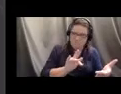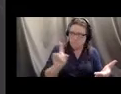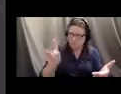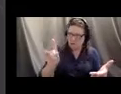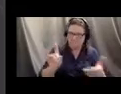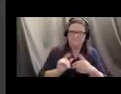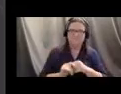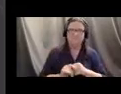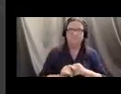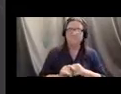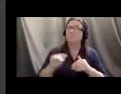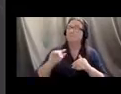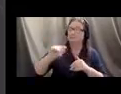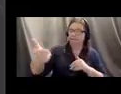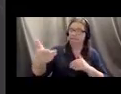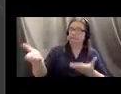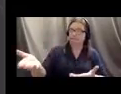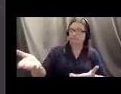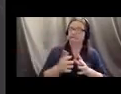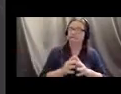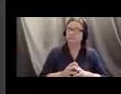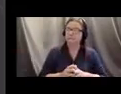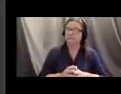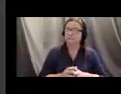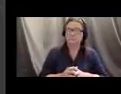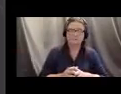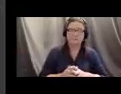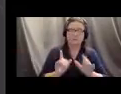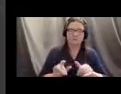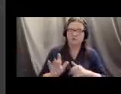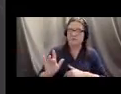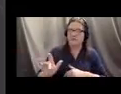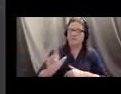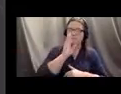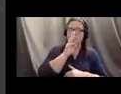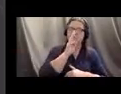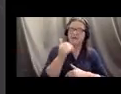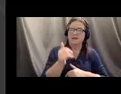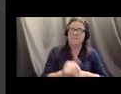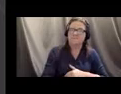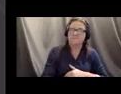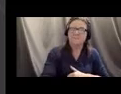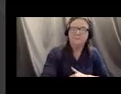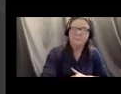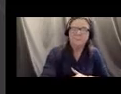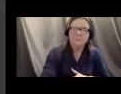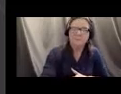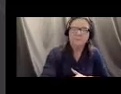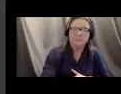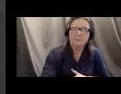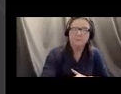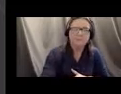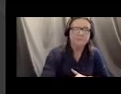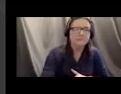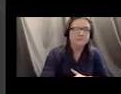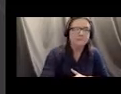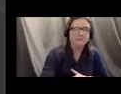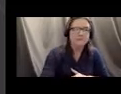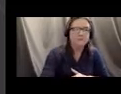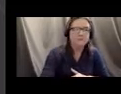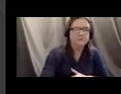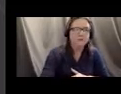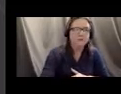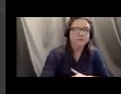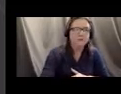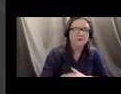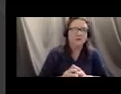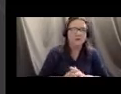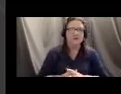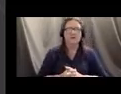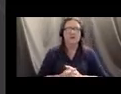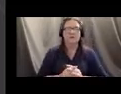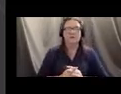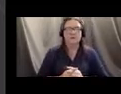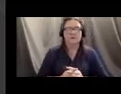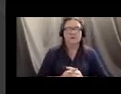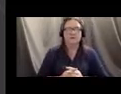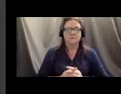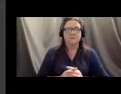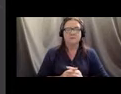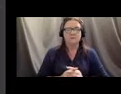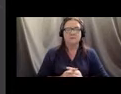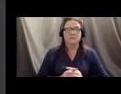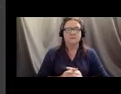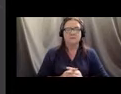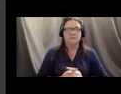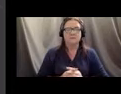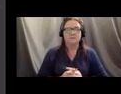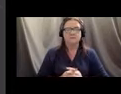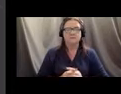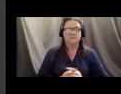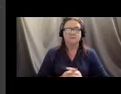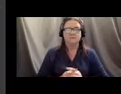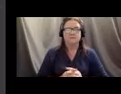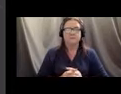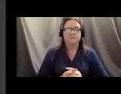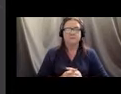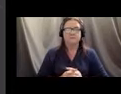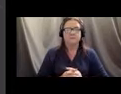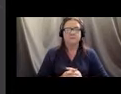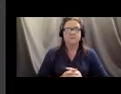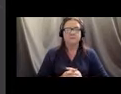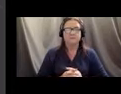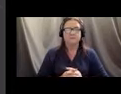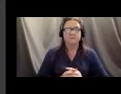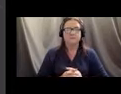Diane, you should see an allowance to speak now if you decide to come off mute.